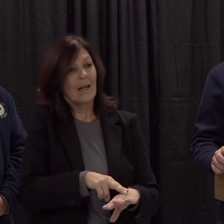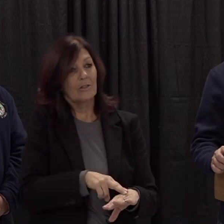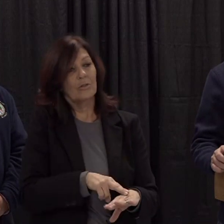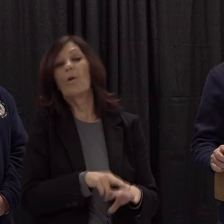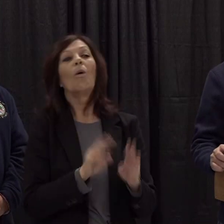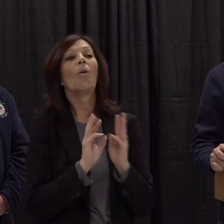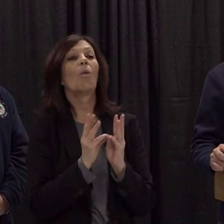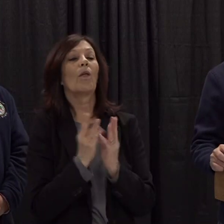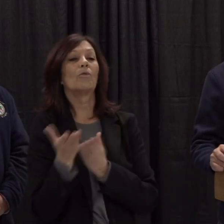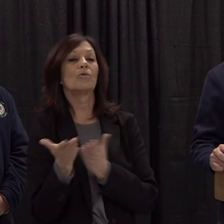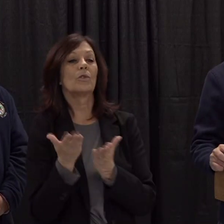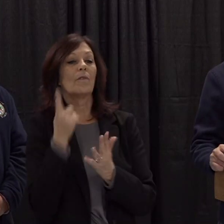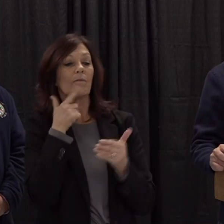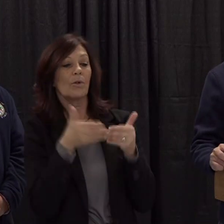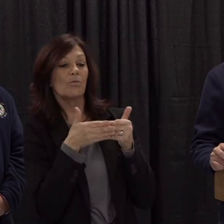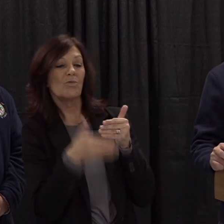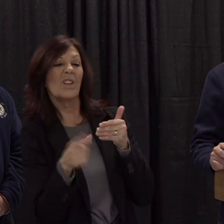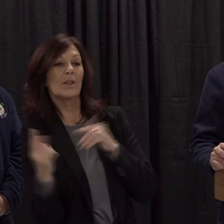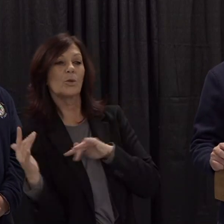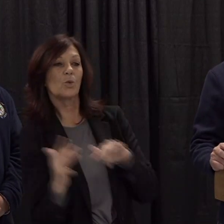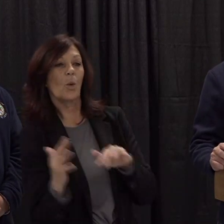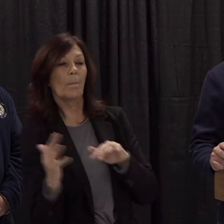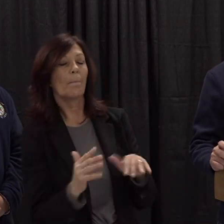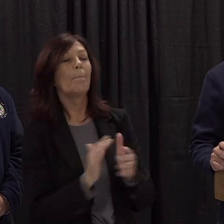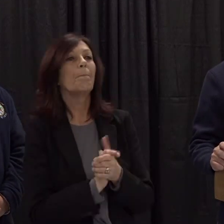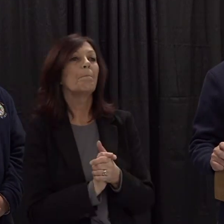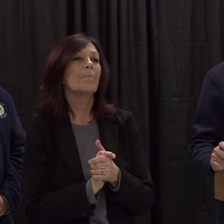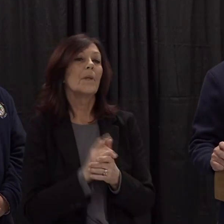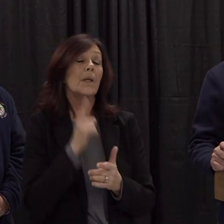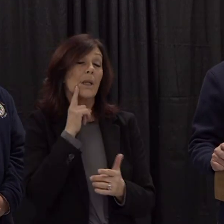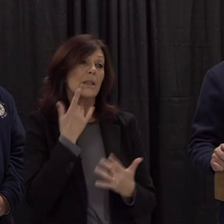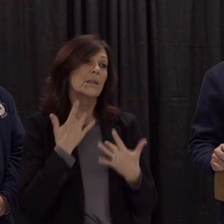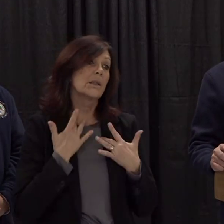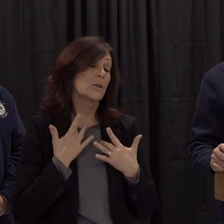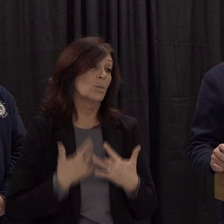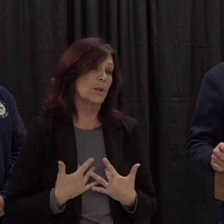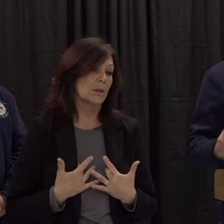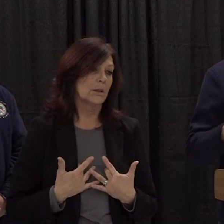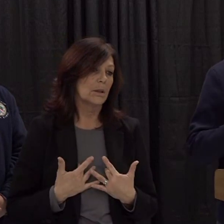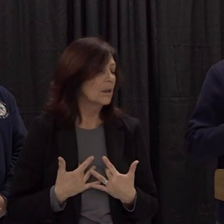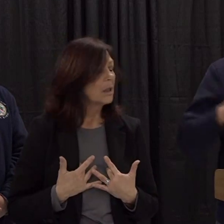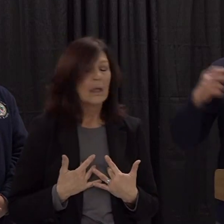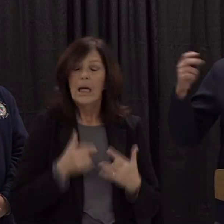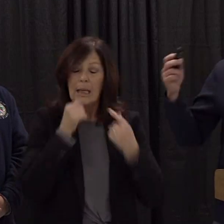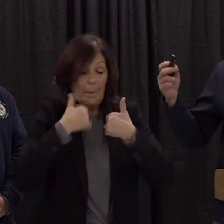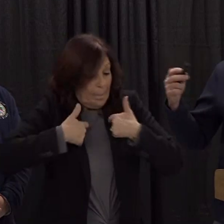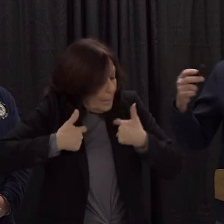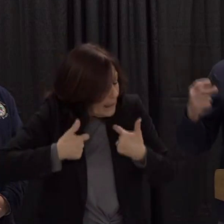the remainder of this storm. This is really kind of depressing. This is not from me, this is not from us.